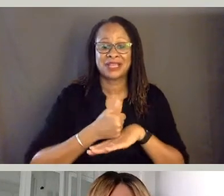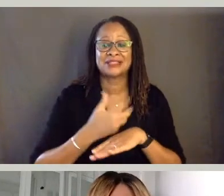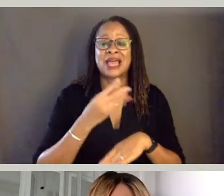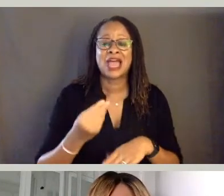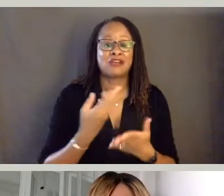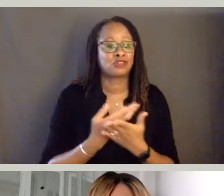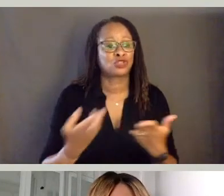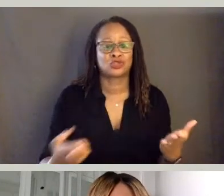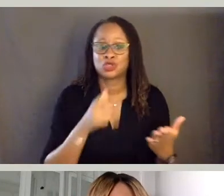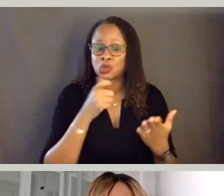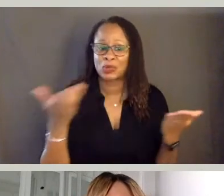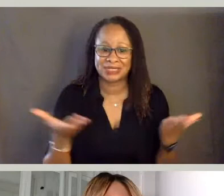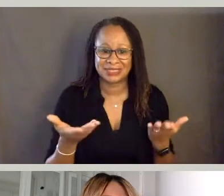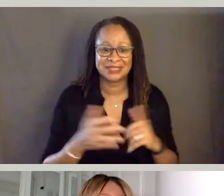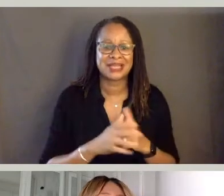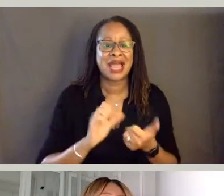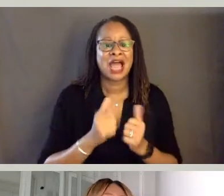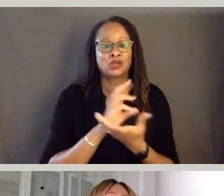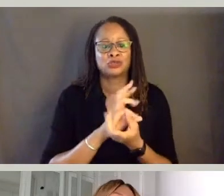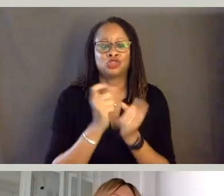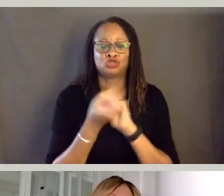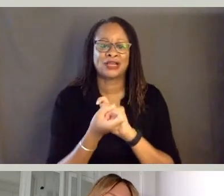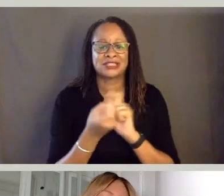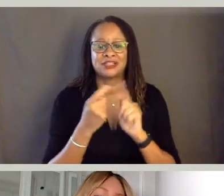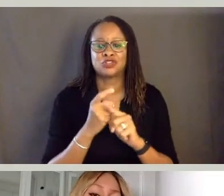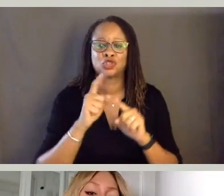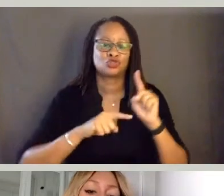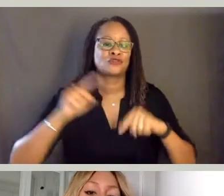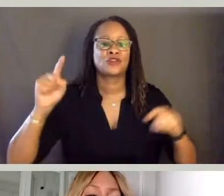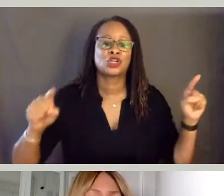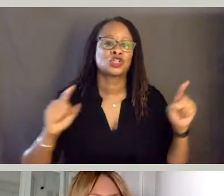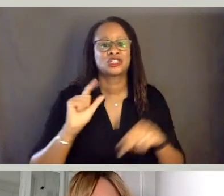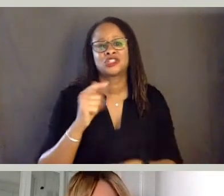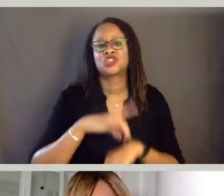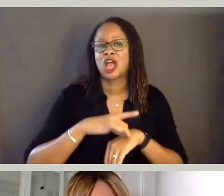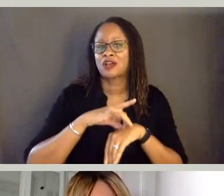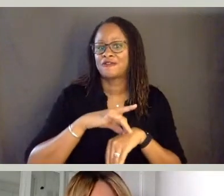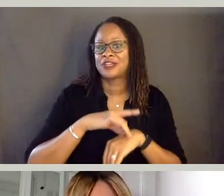How can we translate this model to diverse geographies? Hmm.